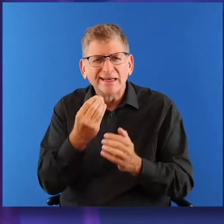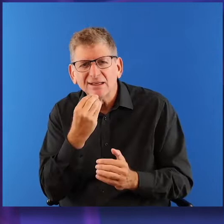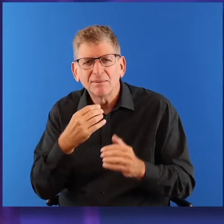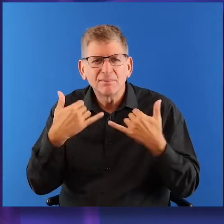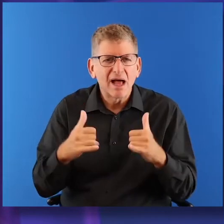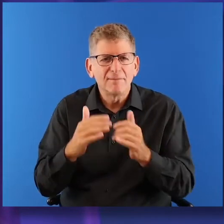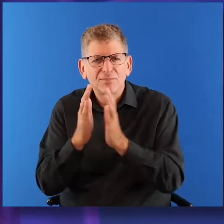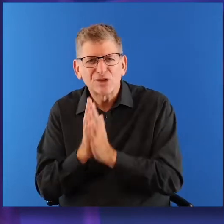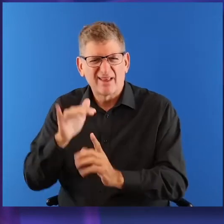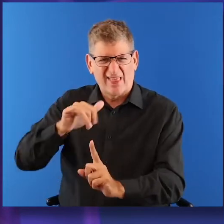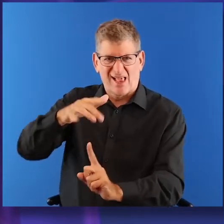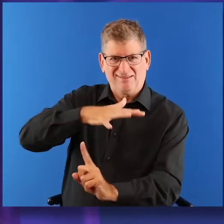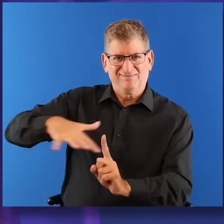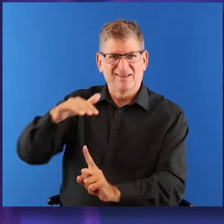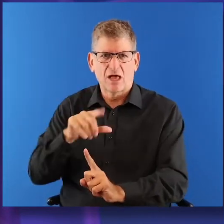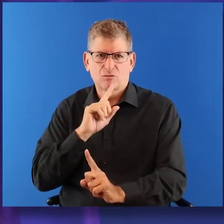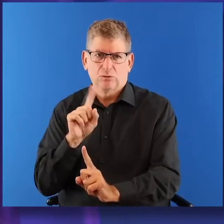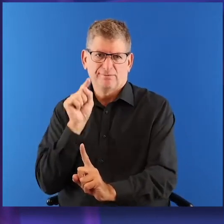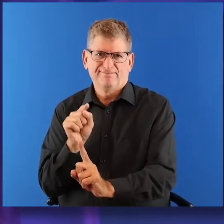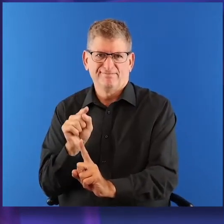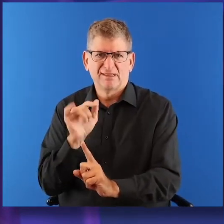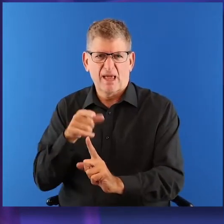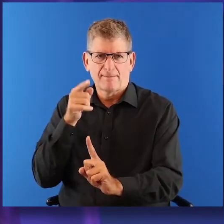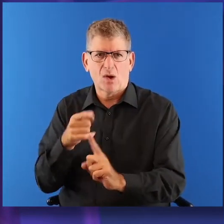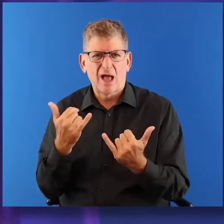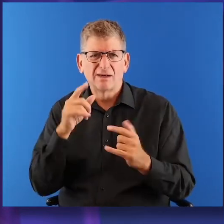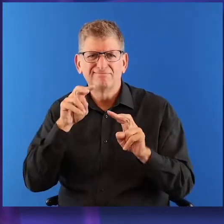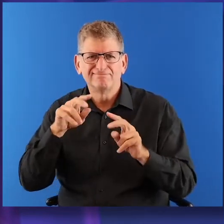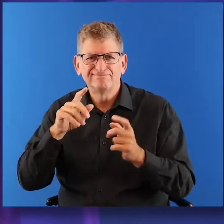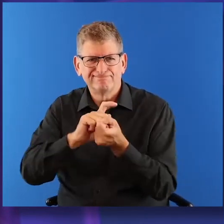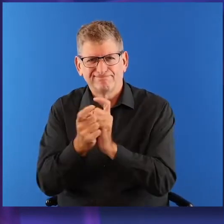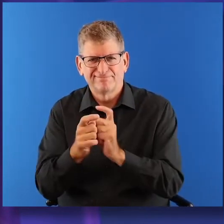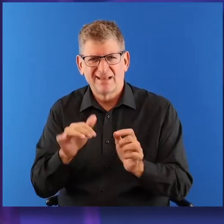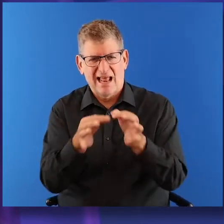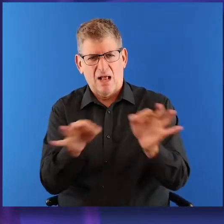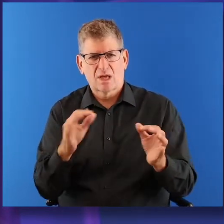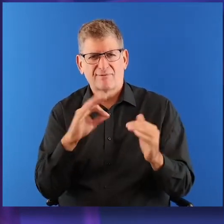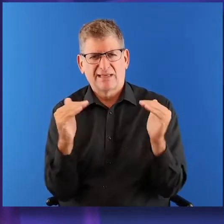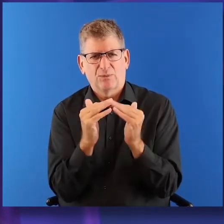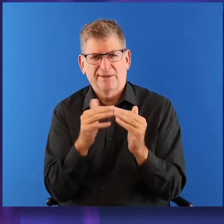about the whole person in the context of the whole community and even though we still saw those inequities,